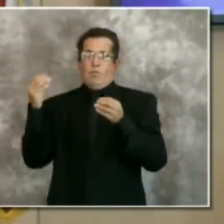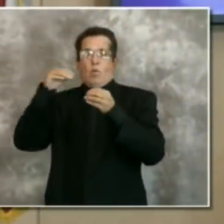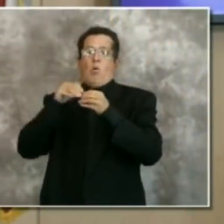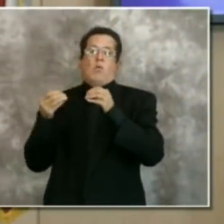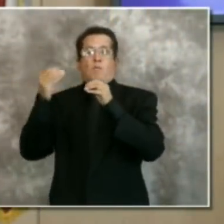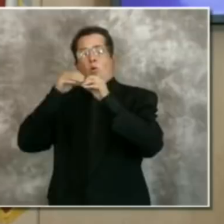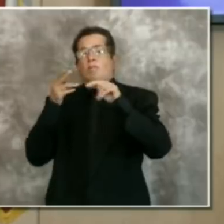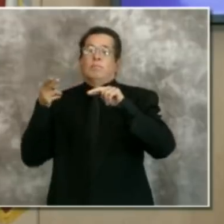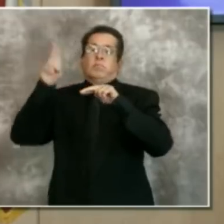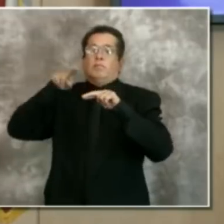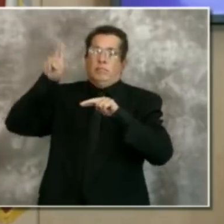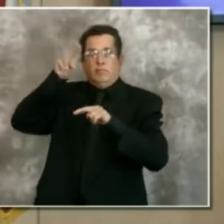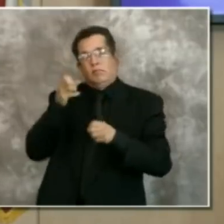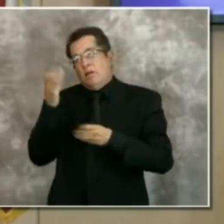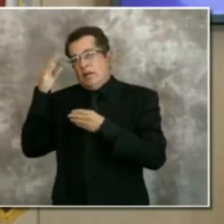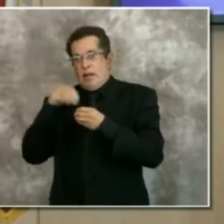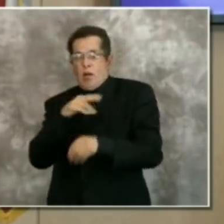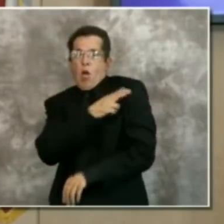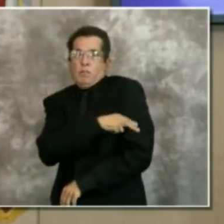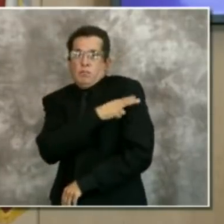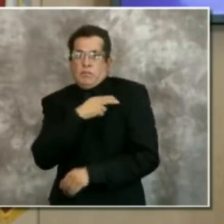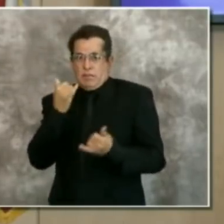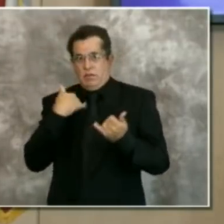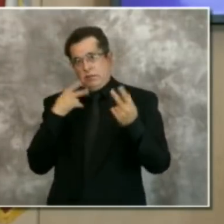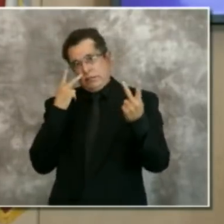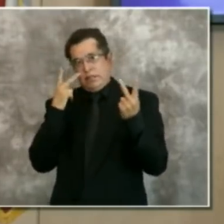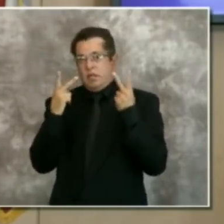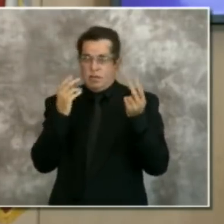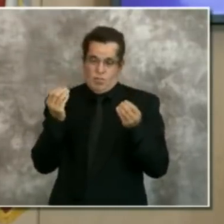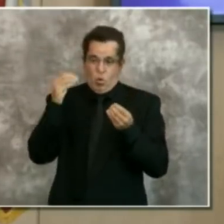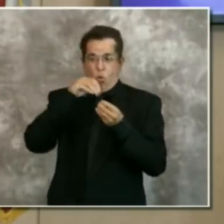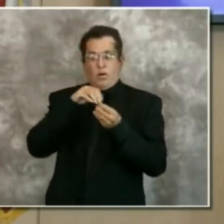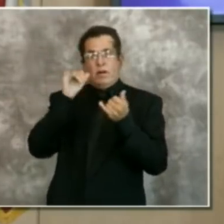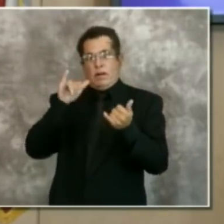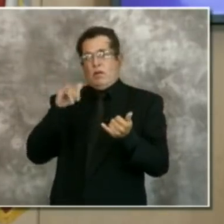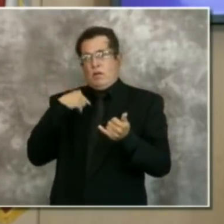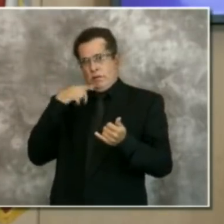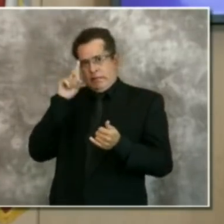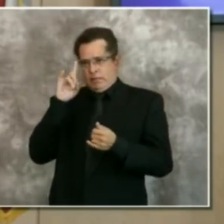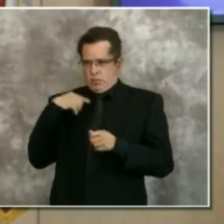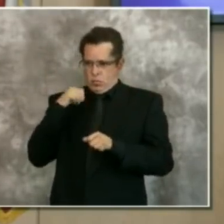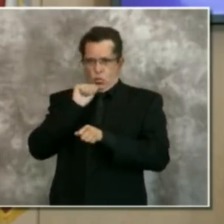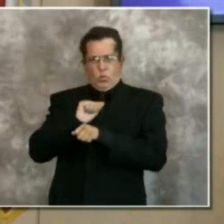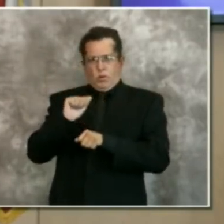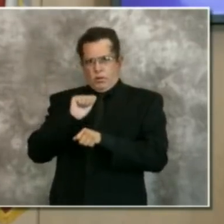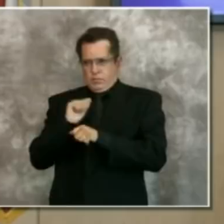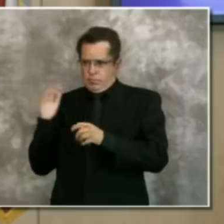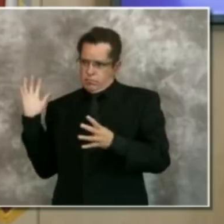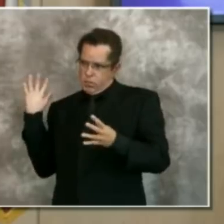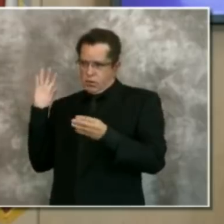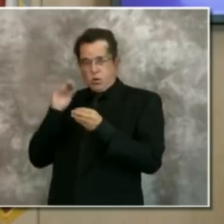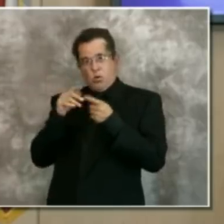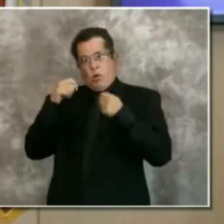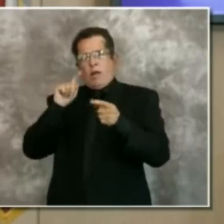NOW SAN DIEGO COUNTY OFFICIALS ARE PROVIDING THEIR UPDATE ON THE CORONAVIRUS SITUATION HERE, LET'S GO AHEAD LISTEN